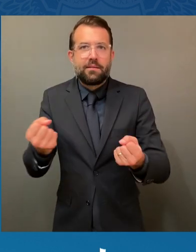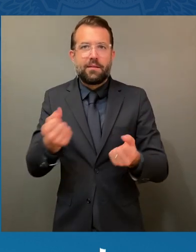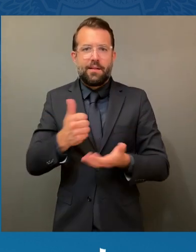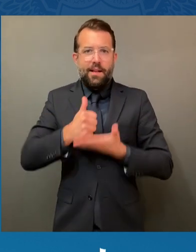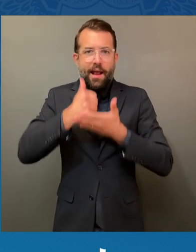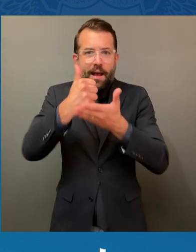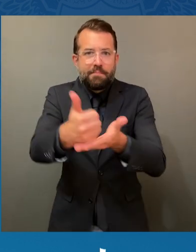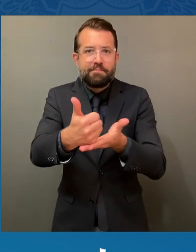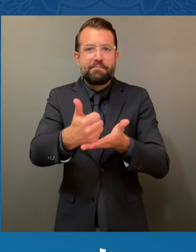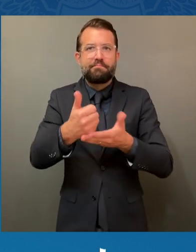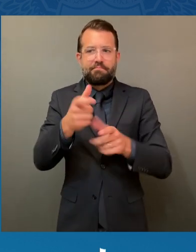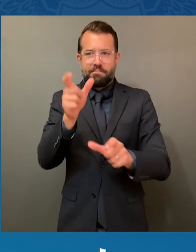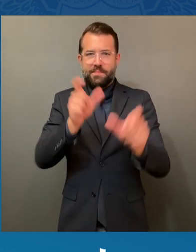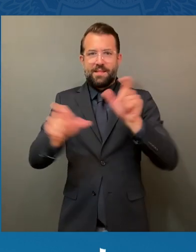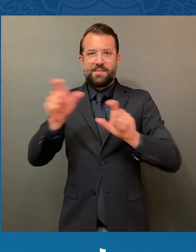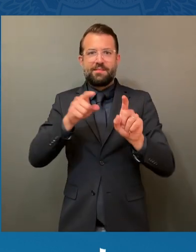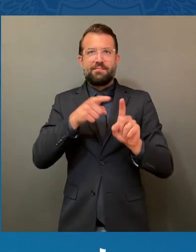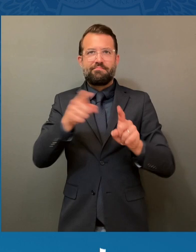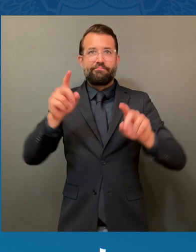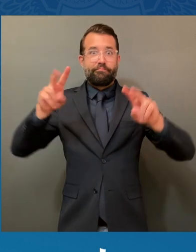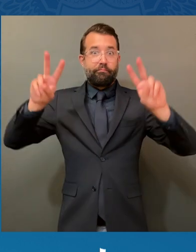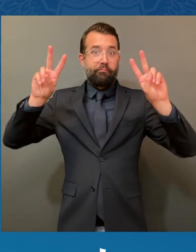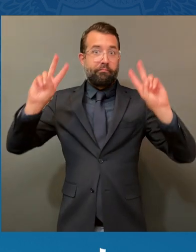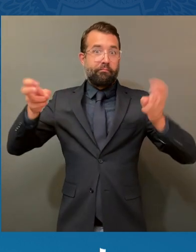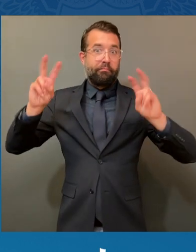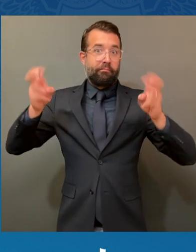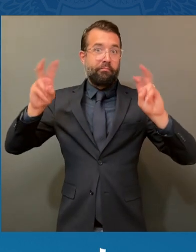And these so-called extremist leaders